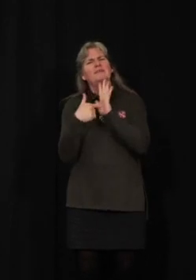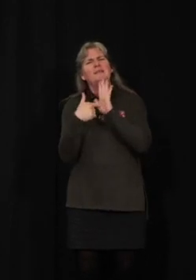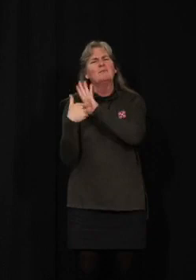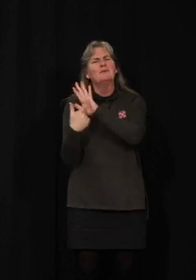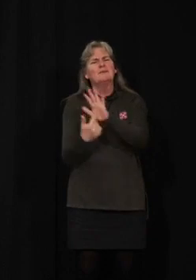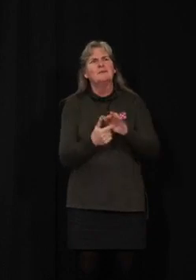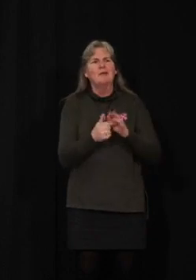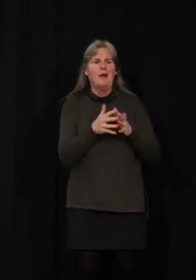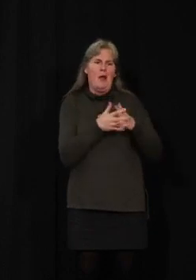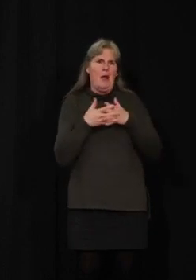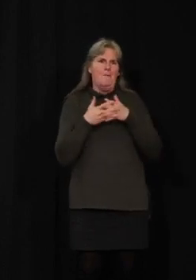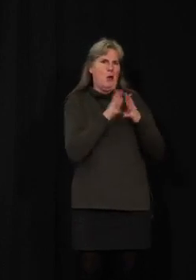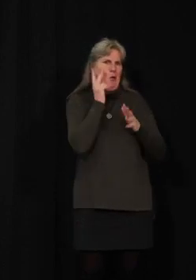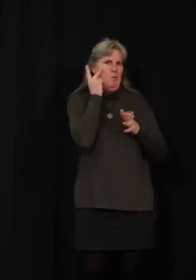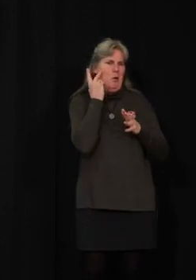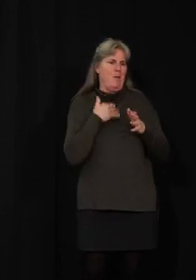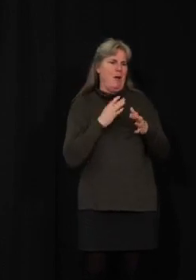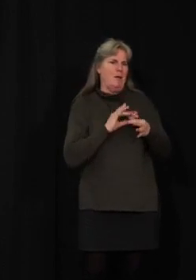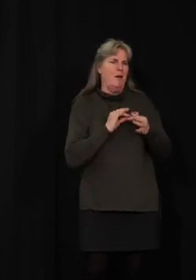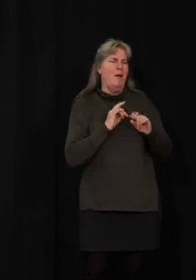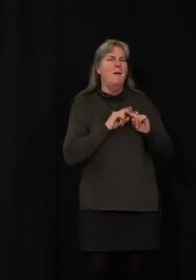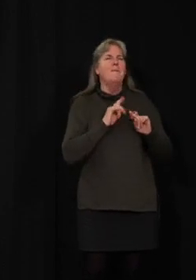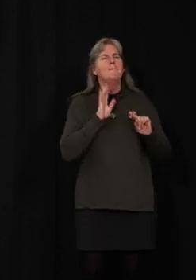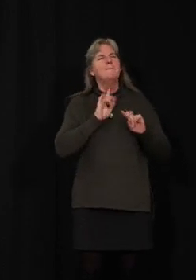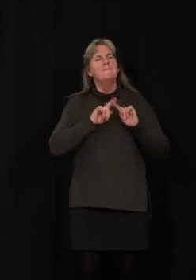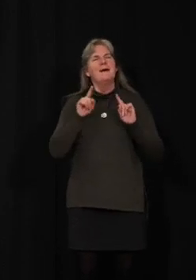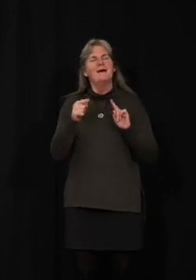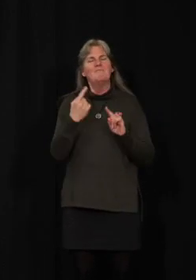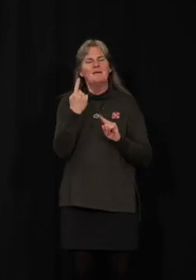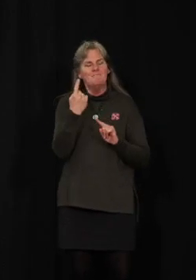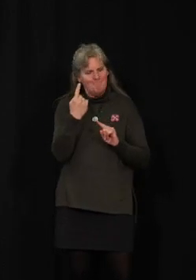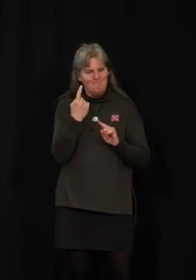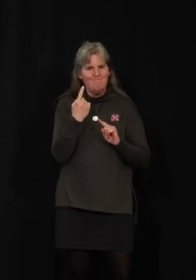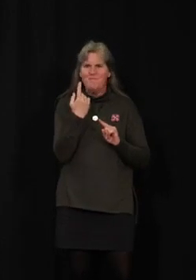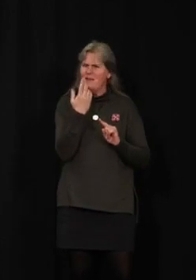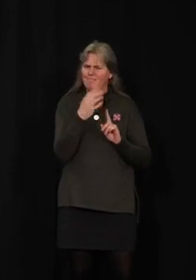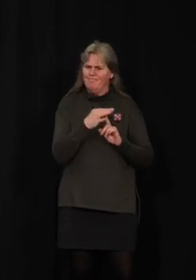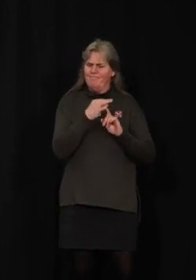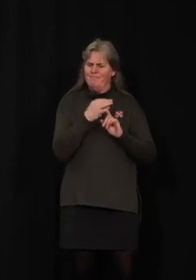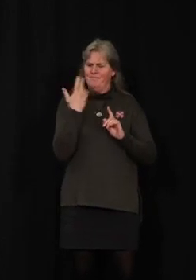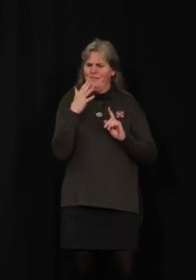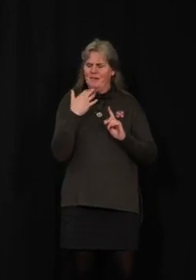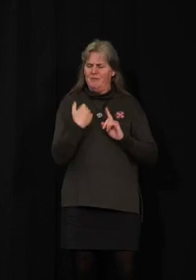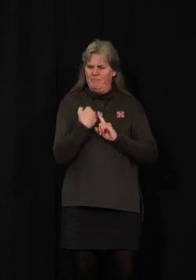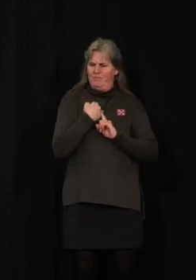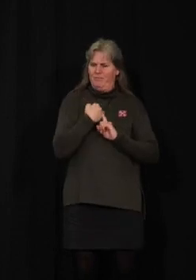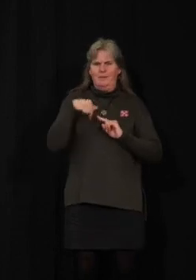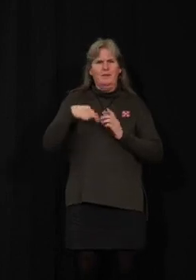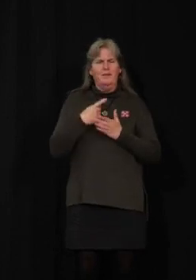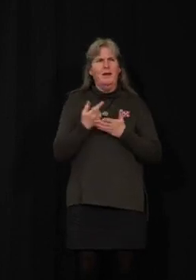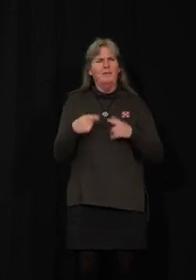but, you know, one exception tht really struck me this week, this week I heard the Governor of New